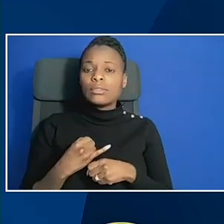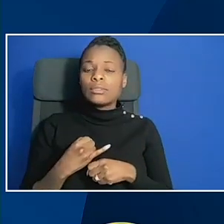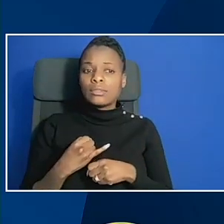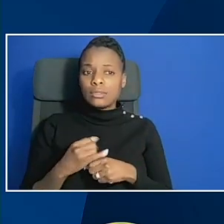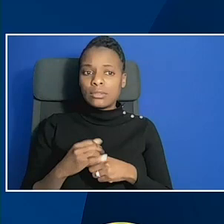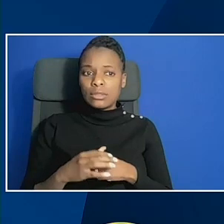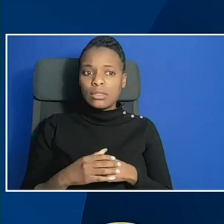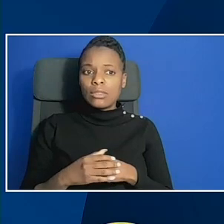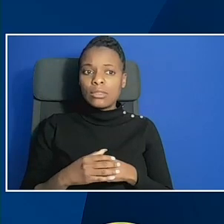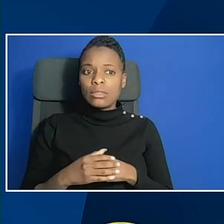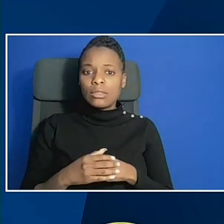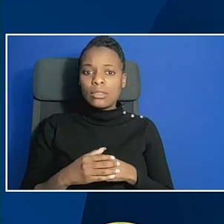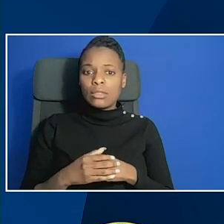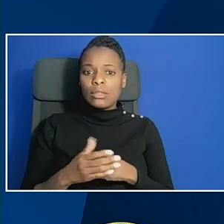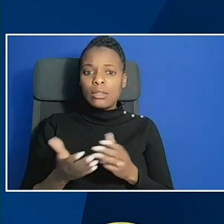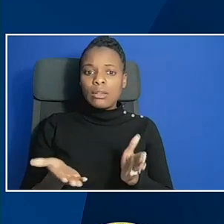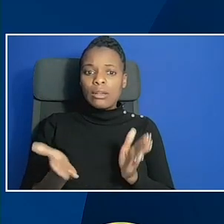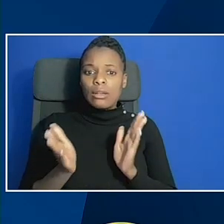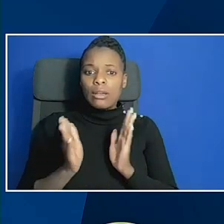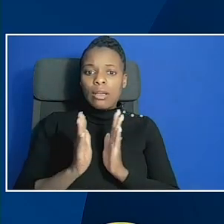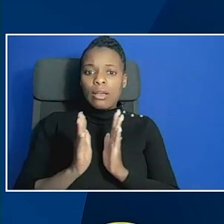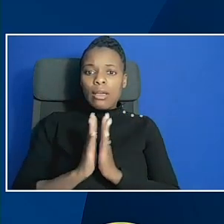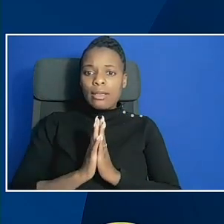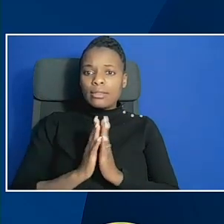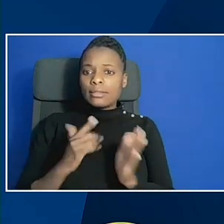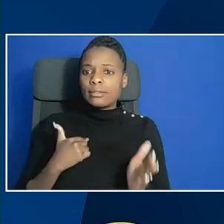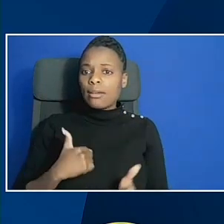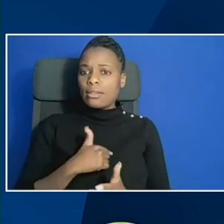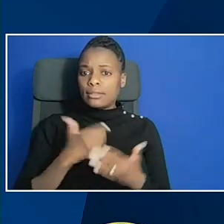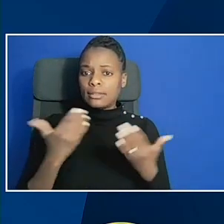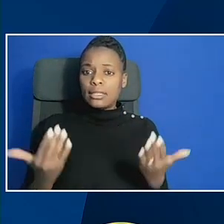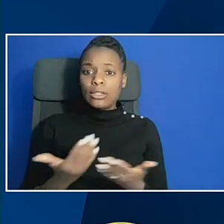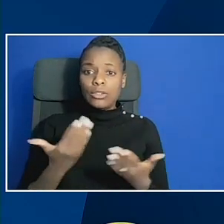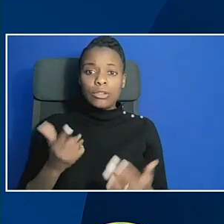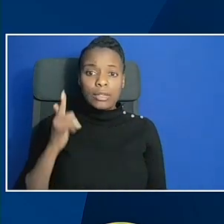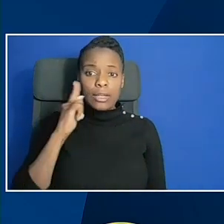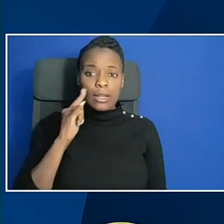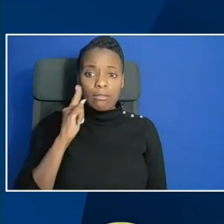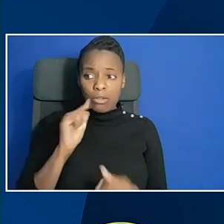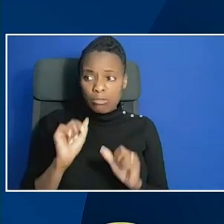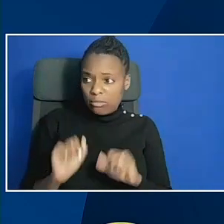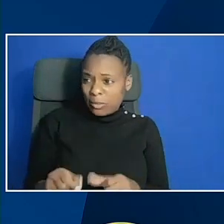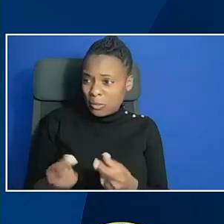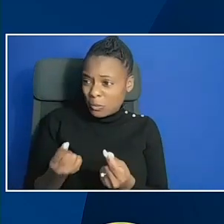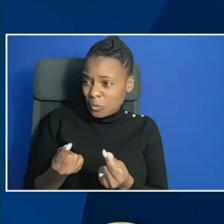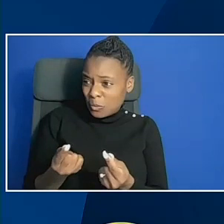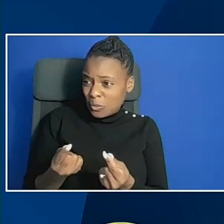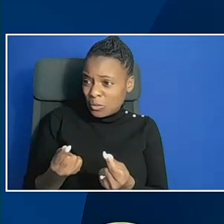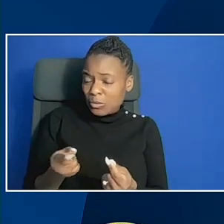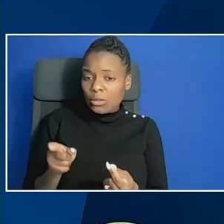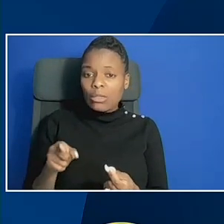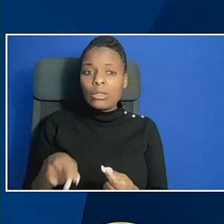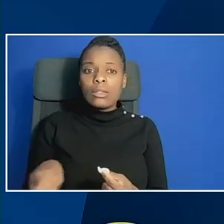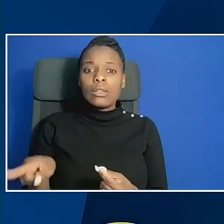us here, in California, what could be done. They were the ones who most need the